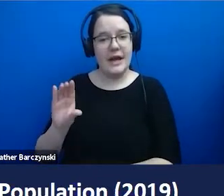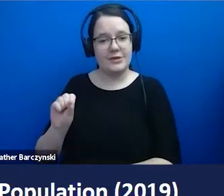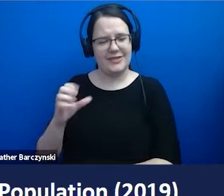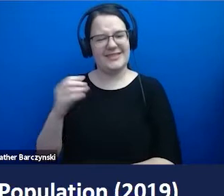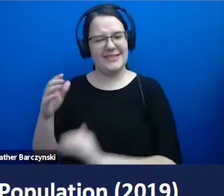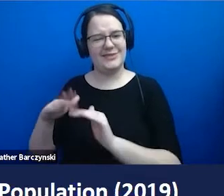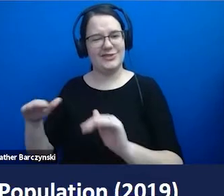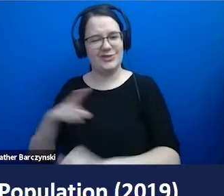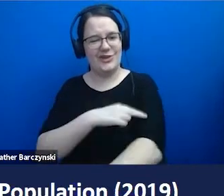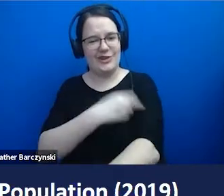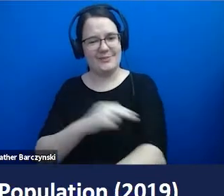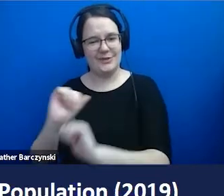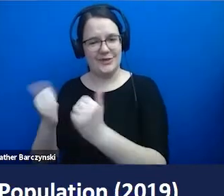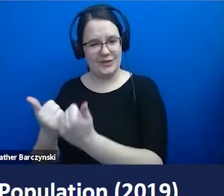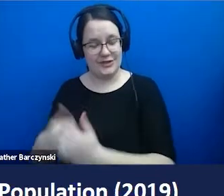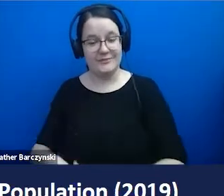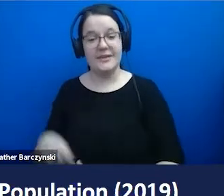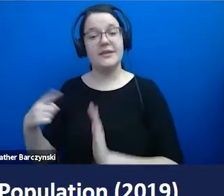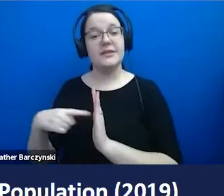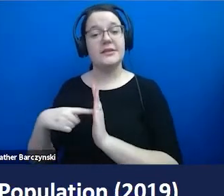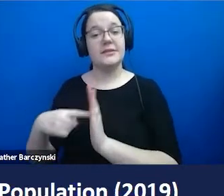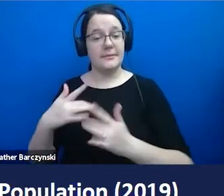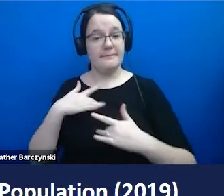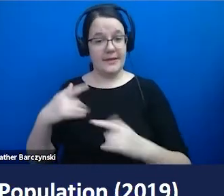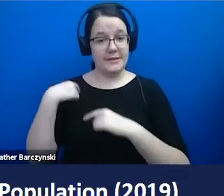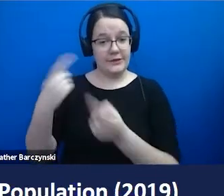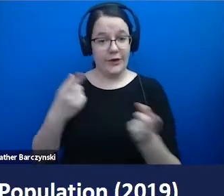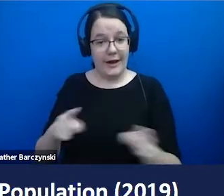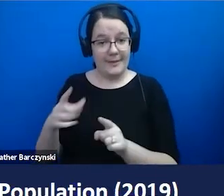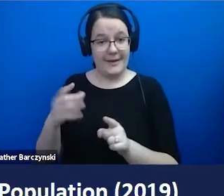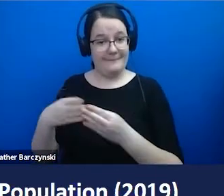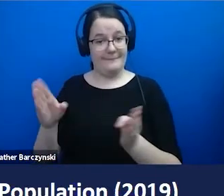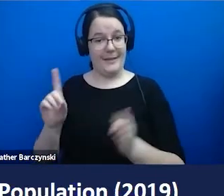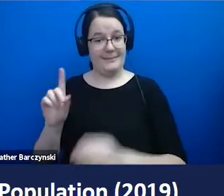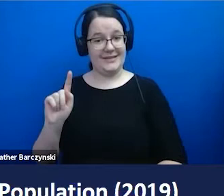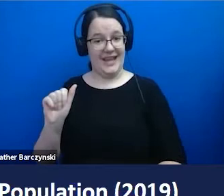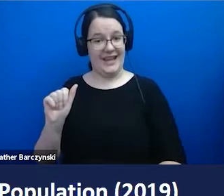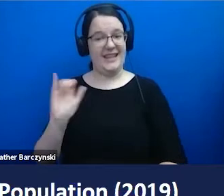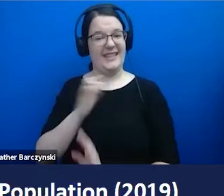trends and publicly reported data through january 21 of this year so very recent data